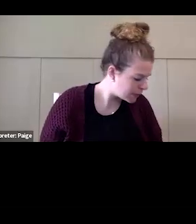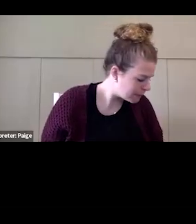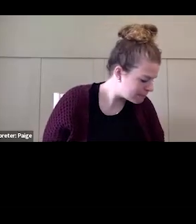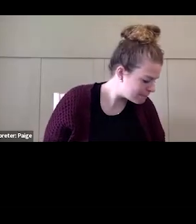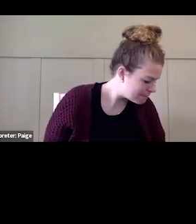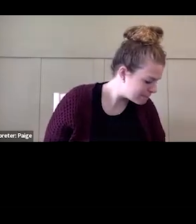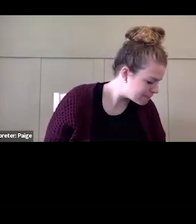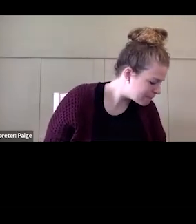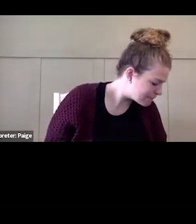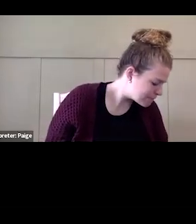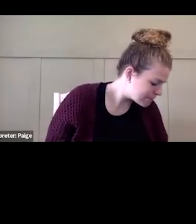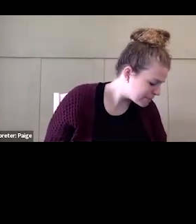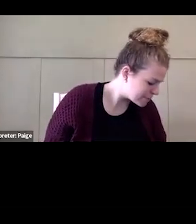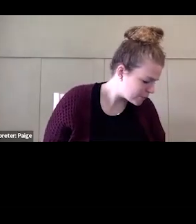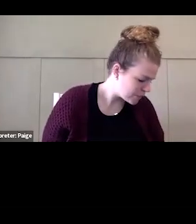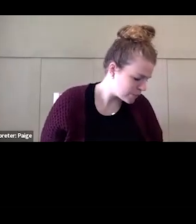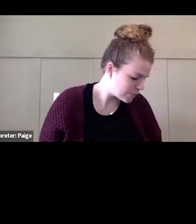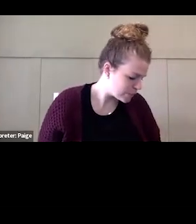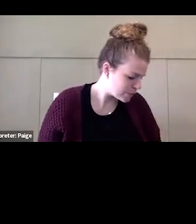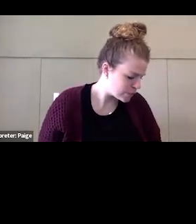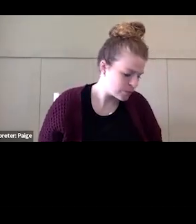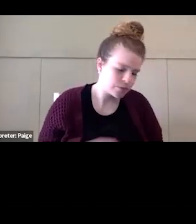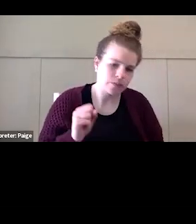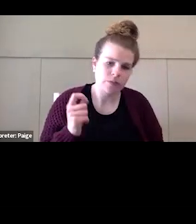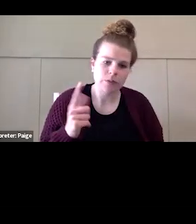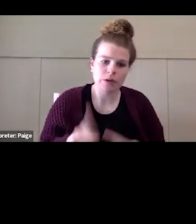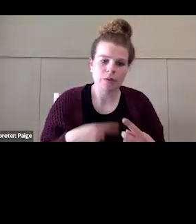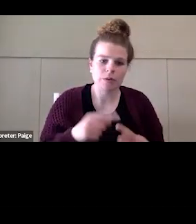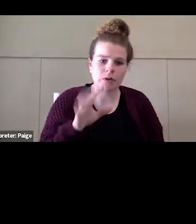So a little bit about the 911 Crisis Diversion Program,